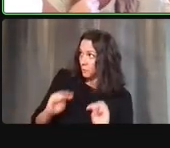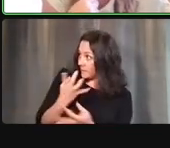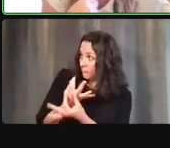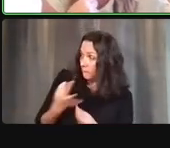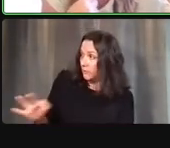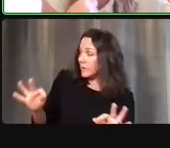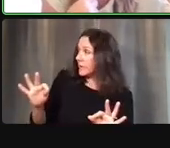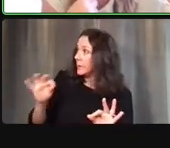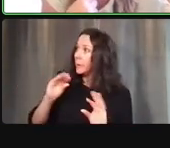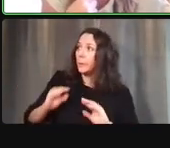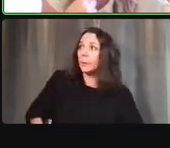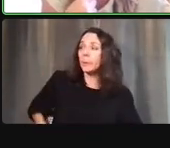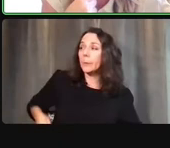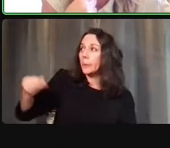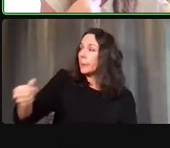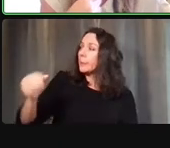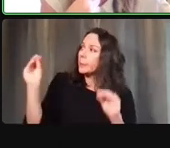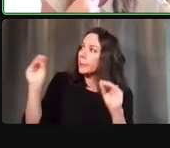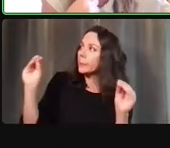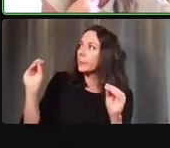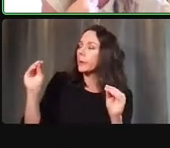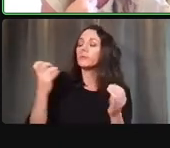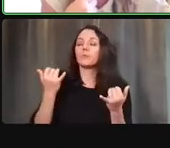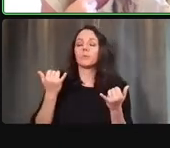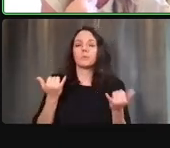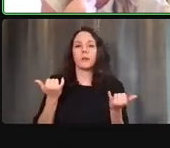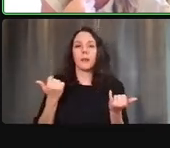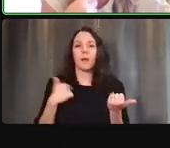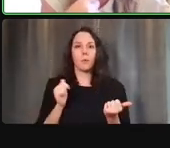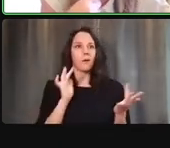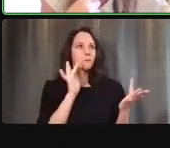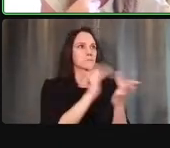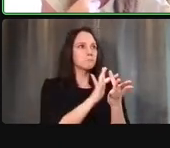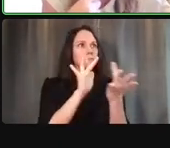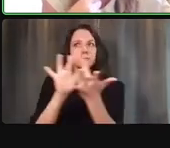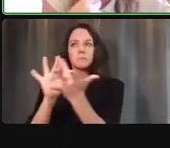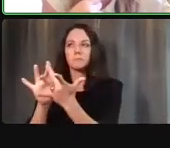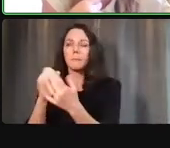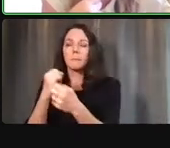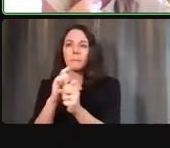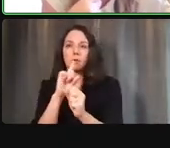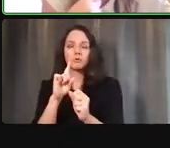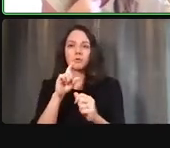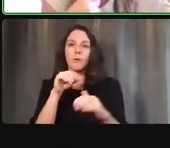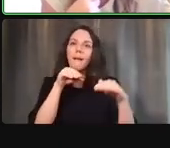out to these different groups so that it is as accessible as possible to everyone.